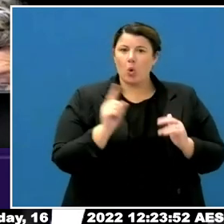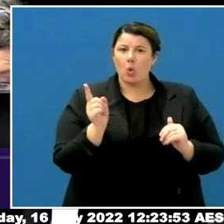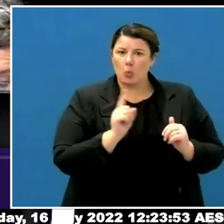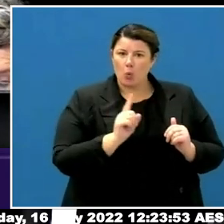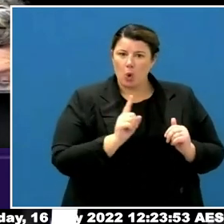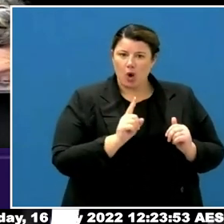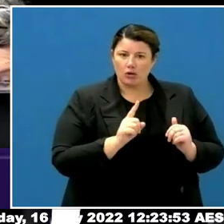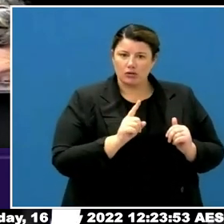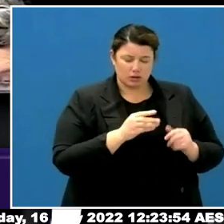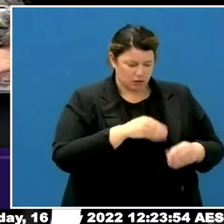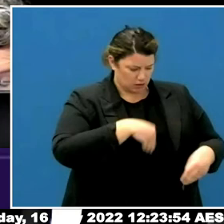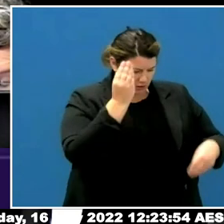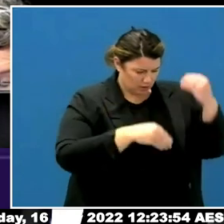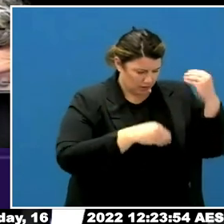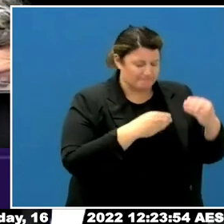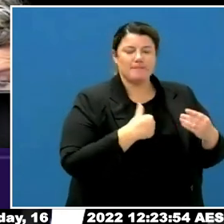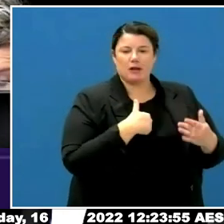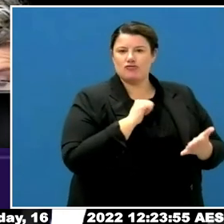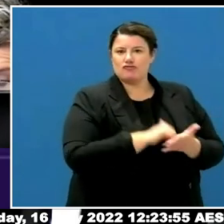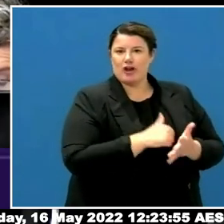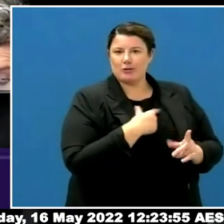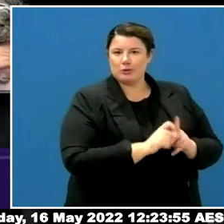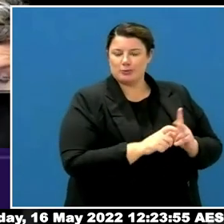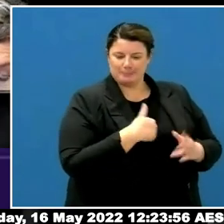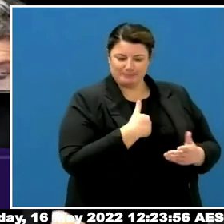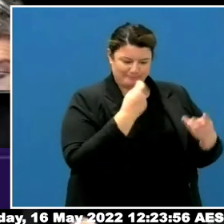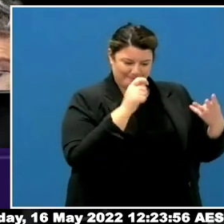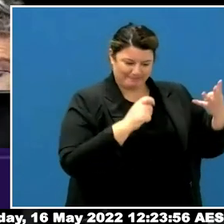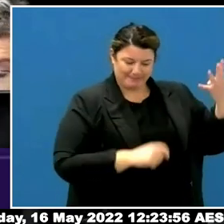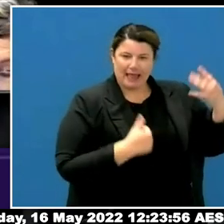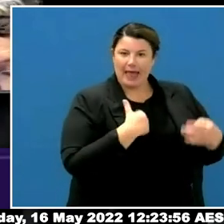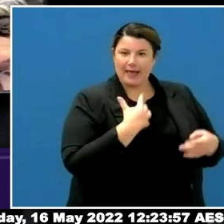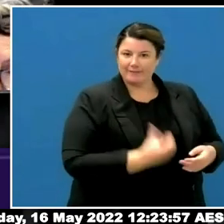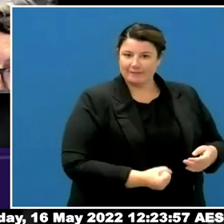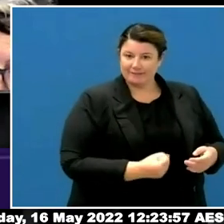Do you recall what you said to him? Did you express that to him at the time?